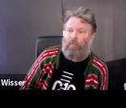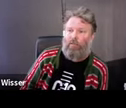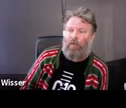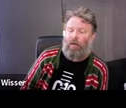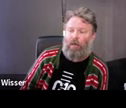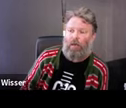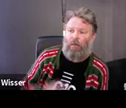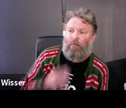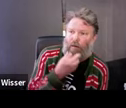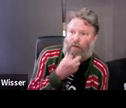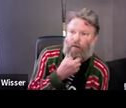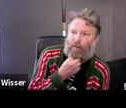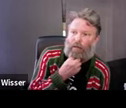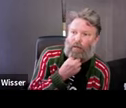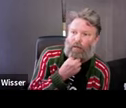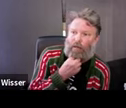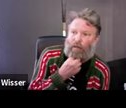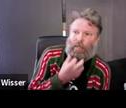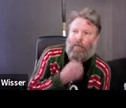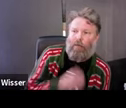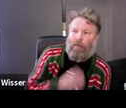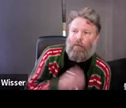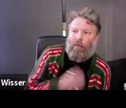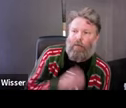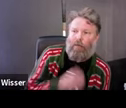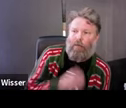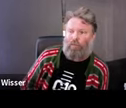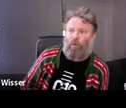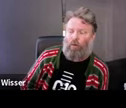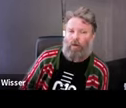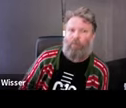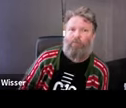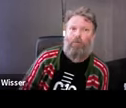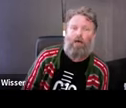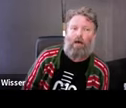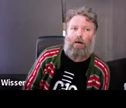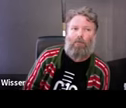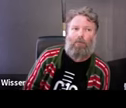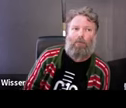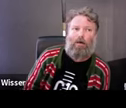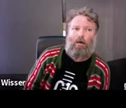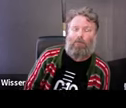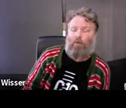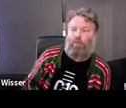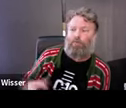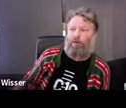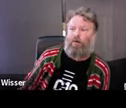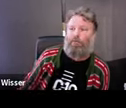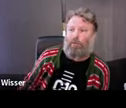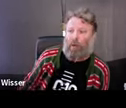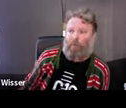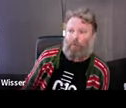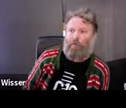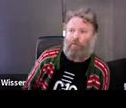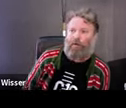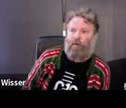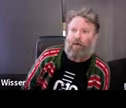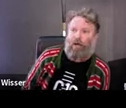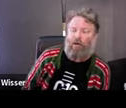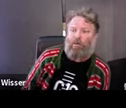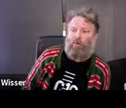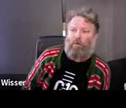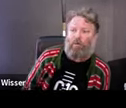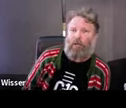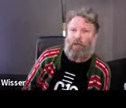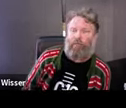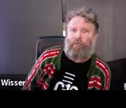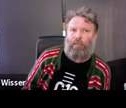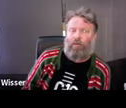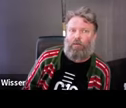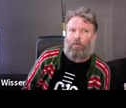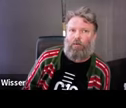use the land. But it was very much in support of a group of emup in Bin